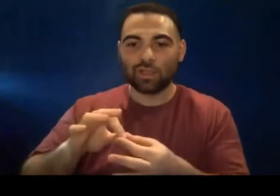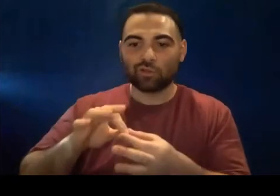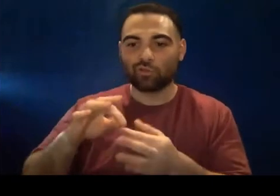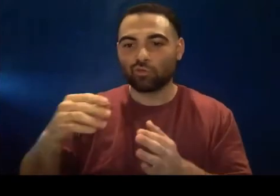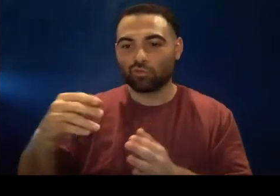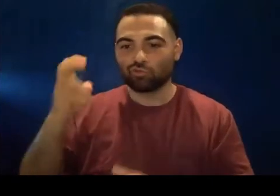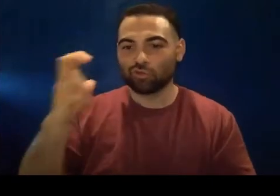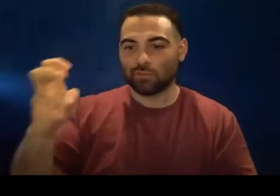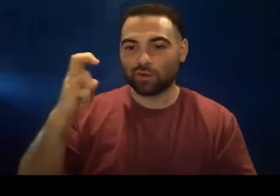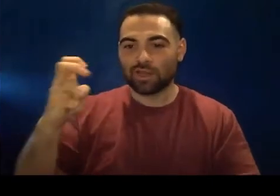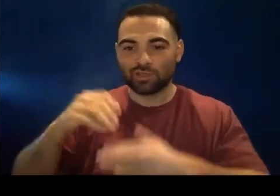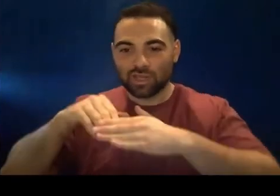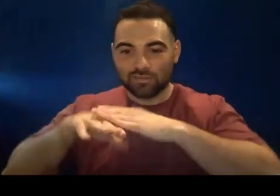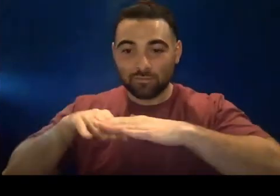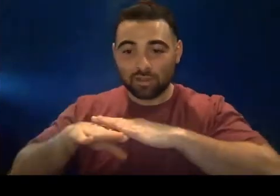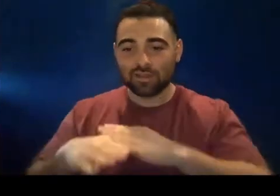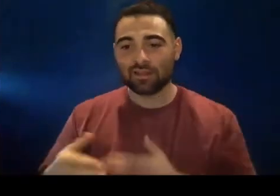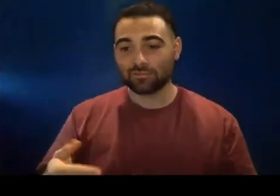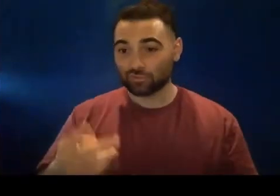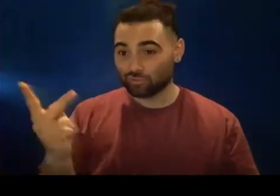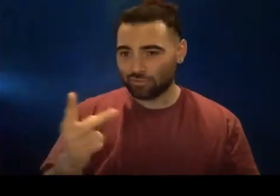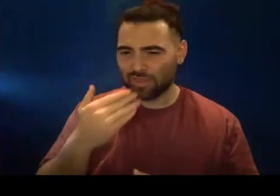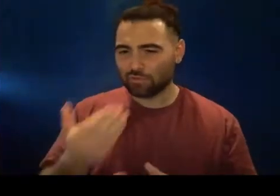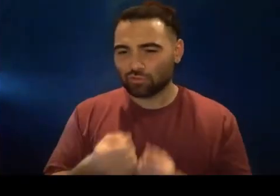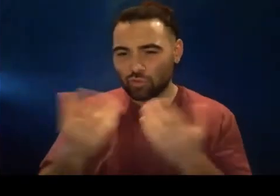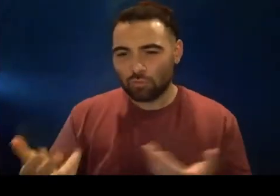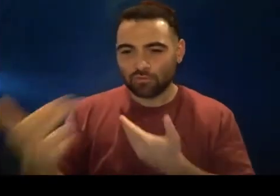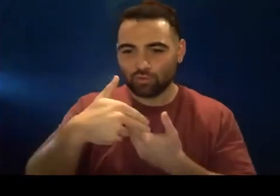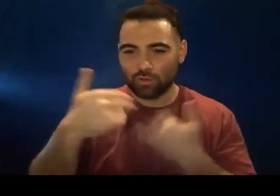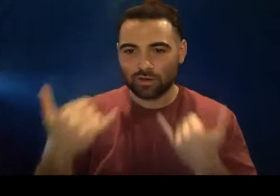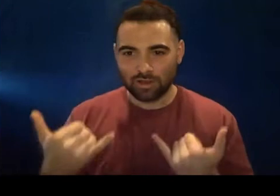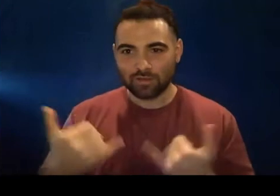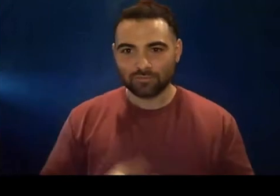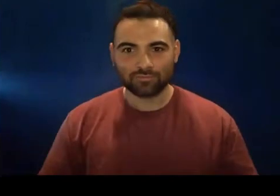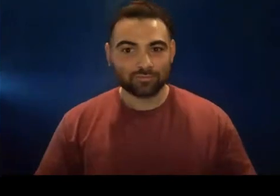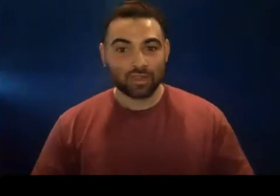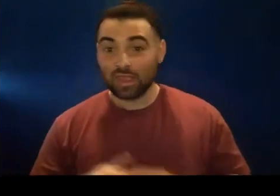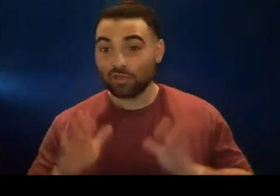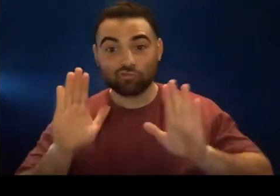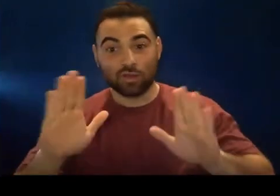Gearóid Jessica, thank you so much for joining us today. Great to be here, thanks for having us.